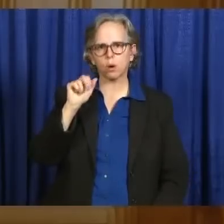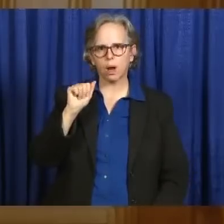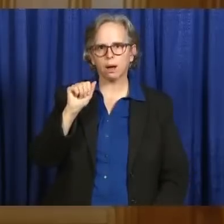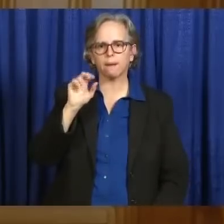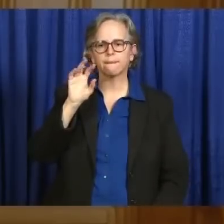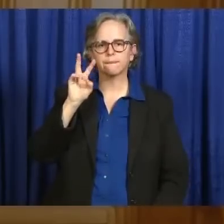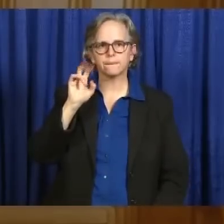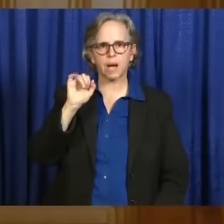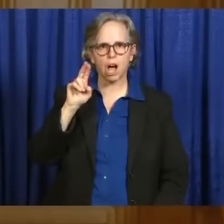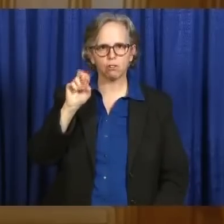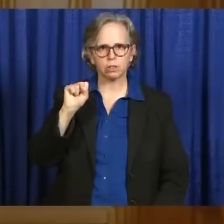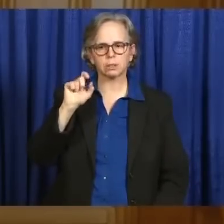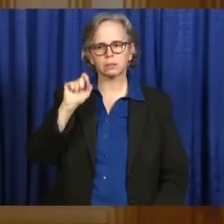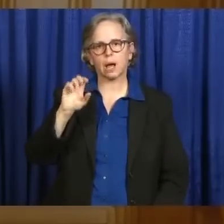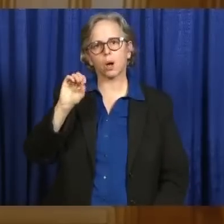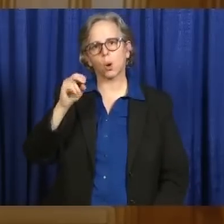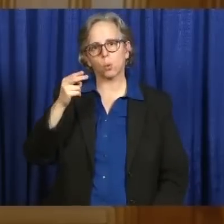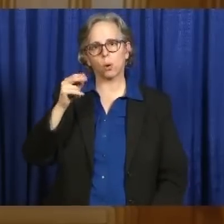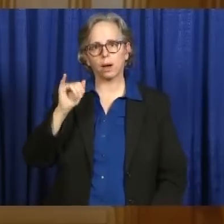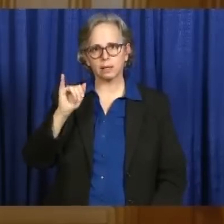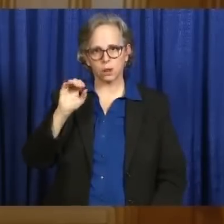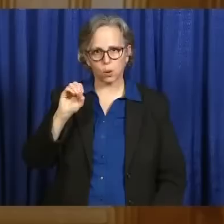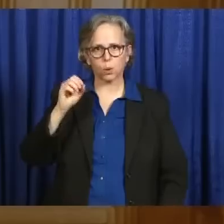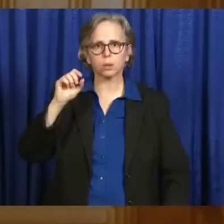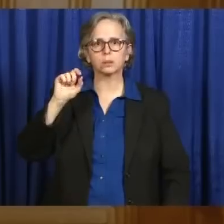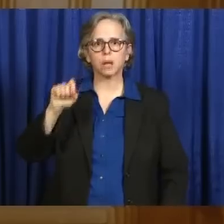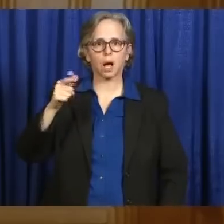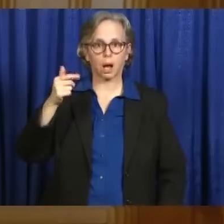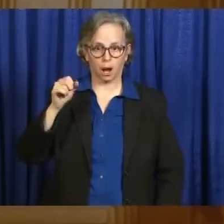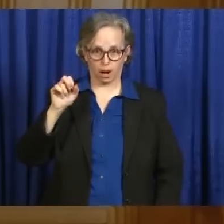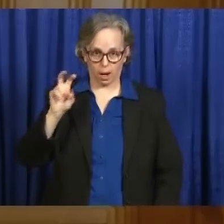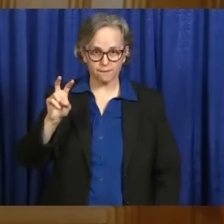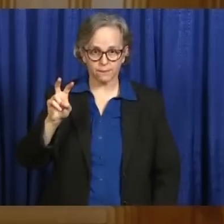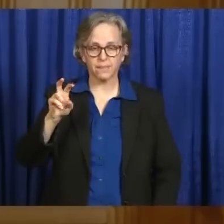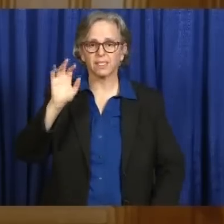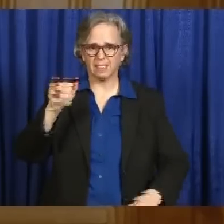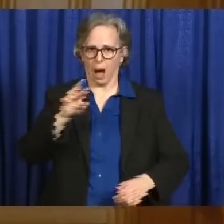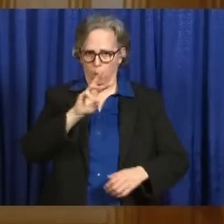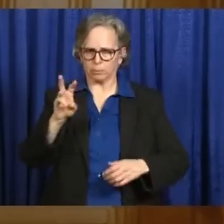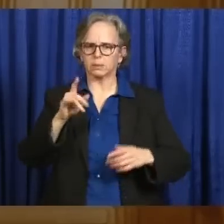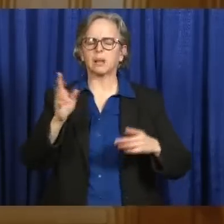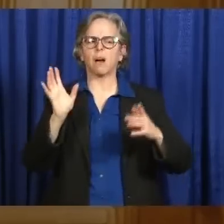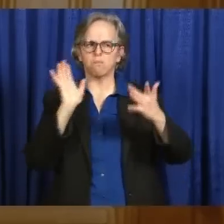GUIDANCE ON HOW TO DO THIS AND ALSO IT WILL BE ON CORONAVIRUS.OHIO.GOV, THE